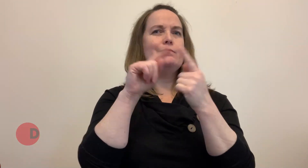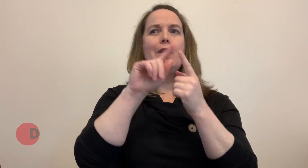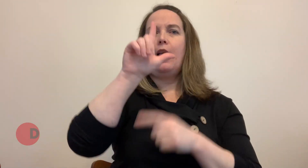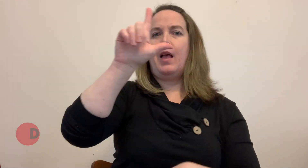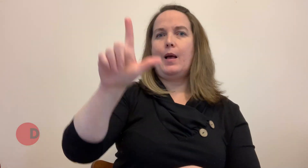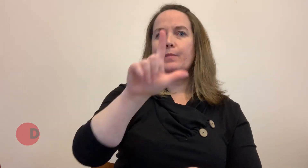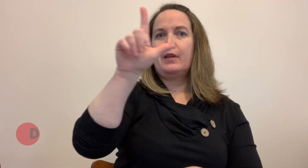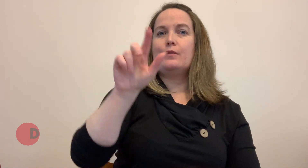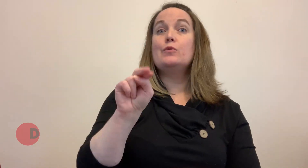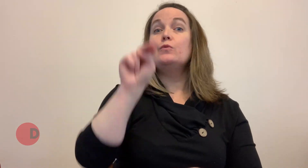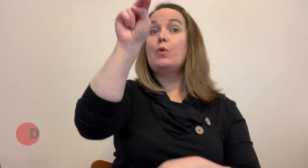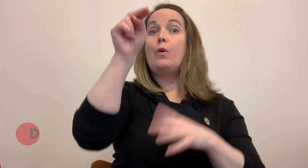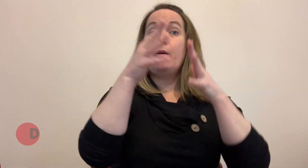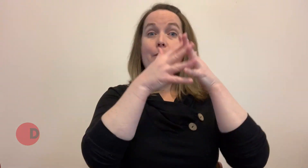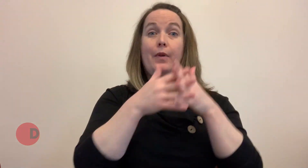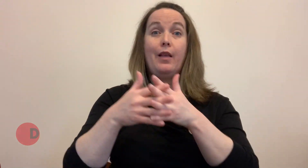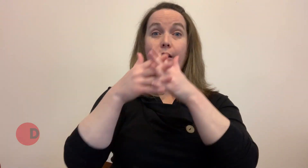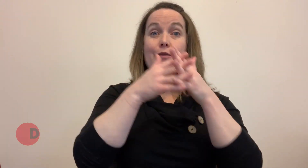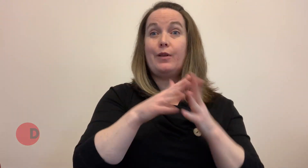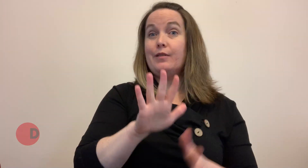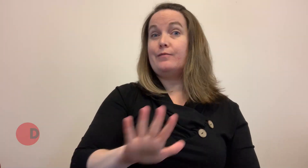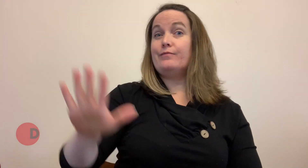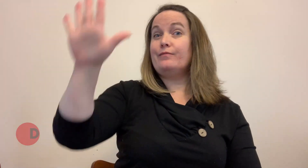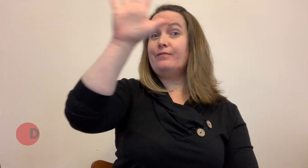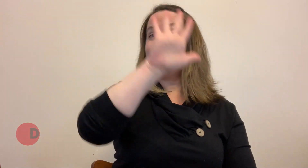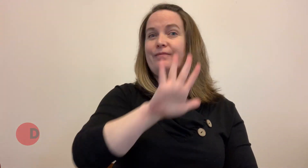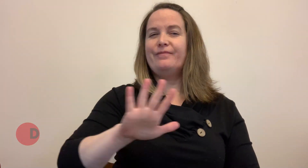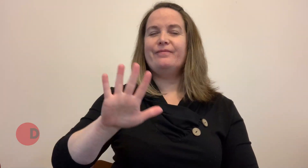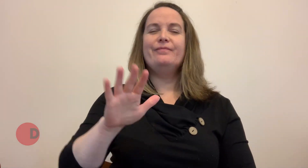all over North America.